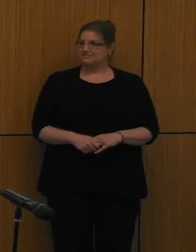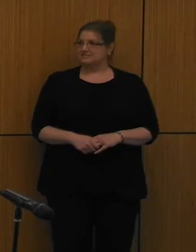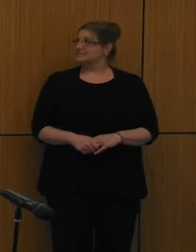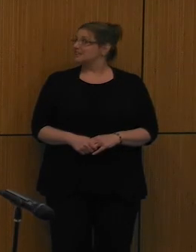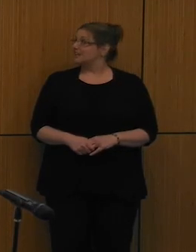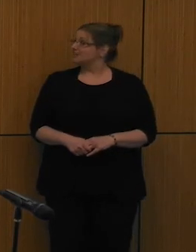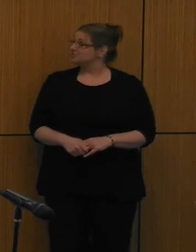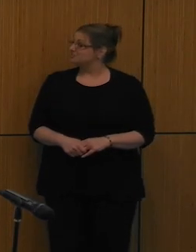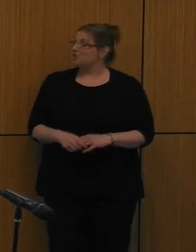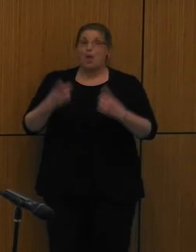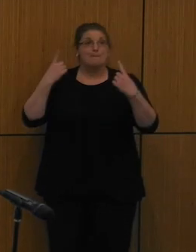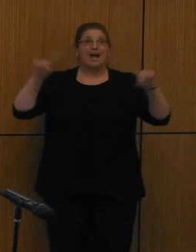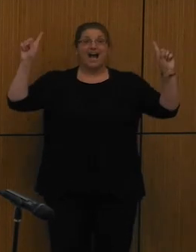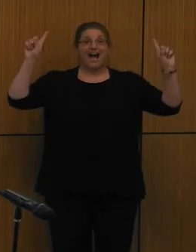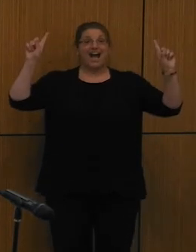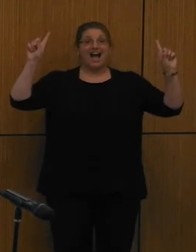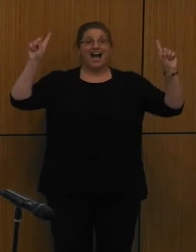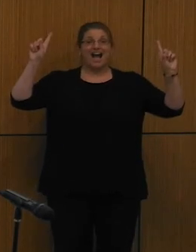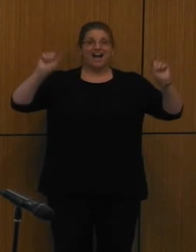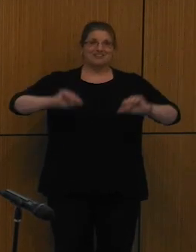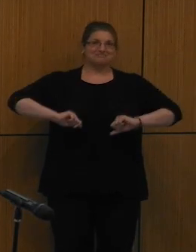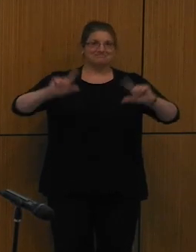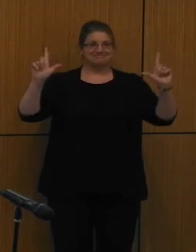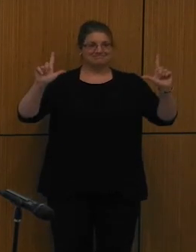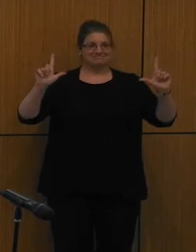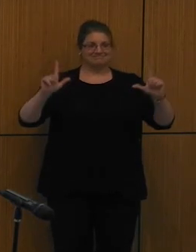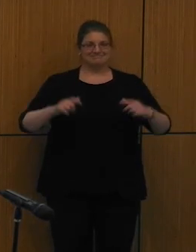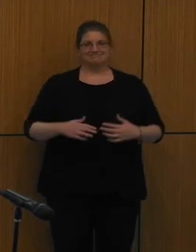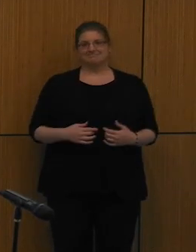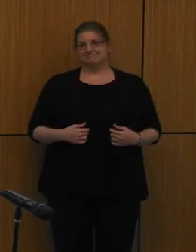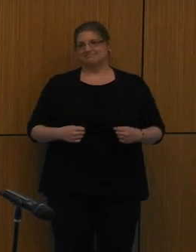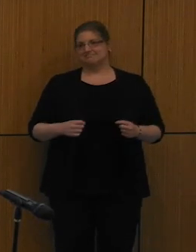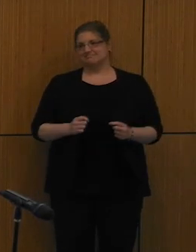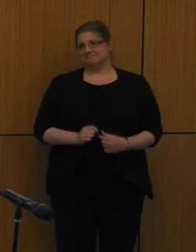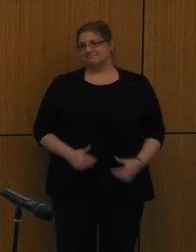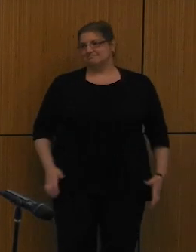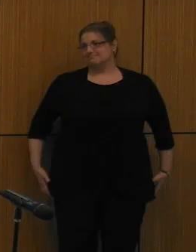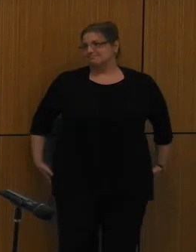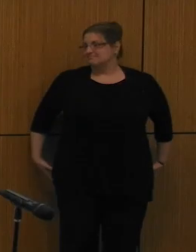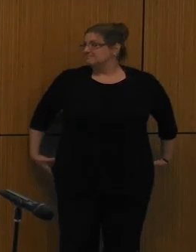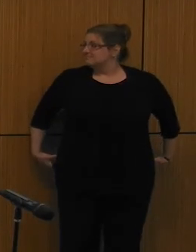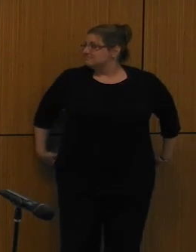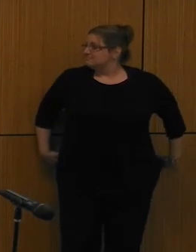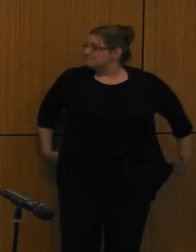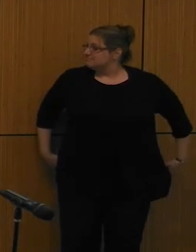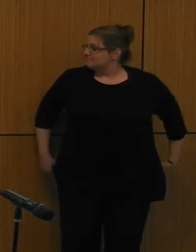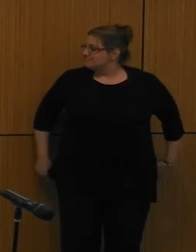Yay PowerPoint that we'll find out.